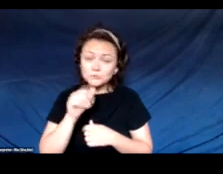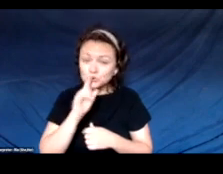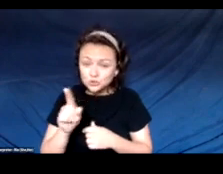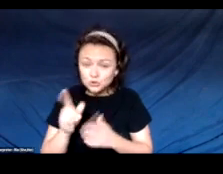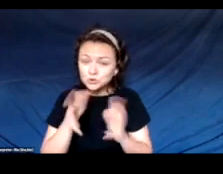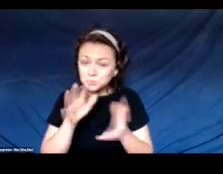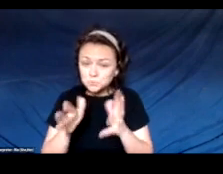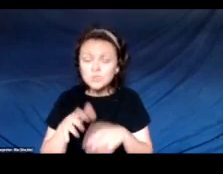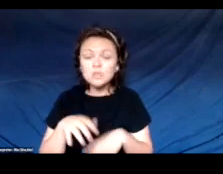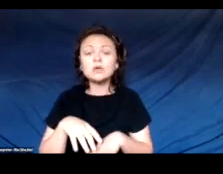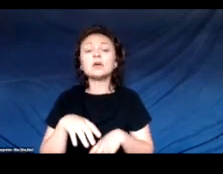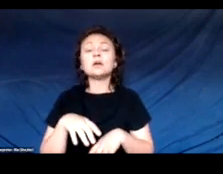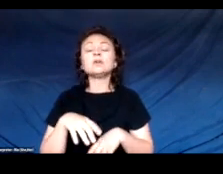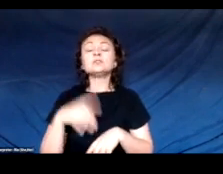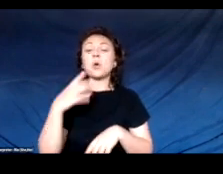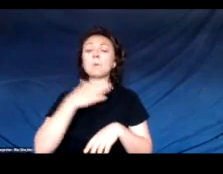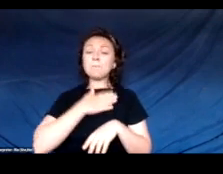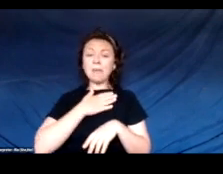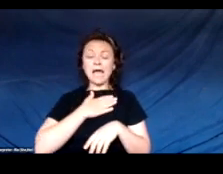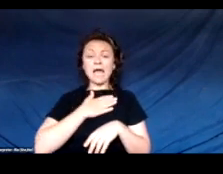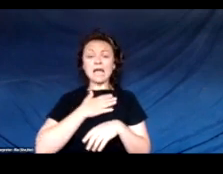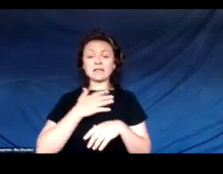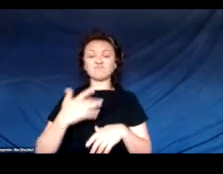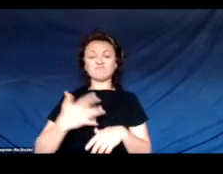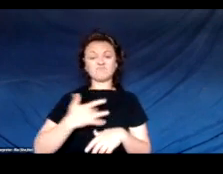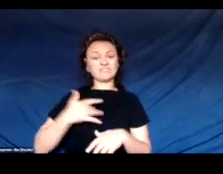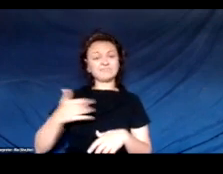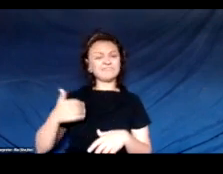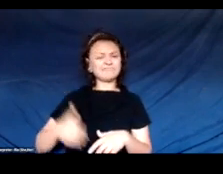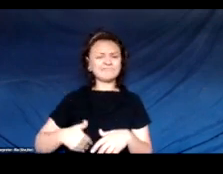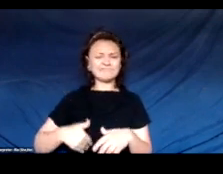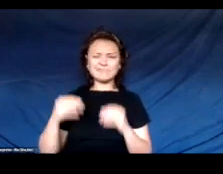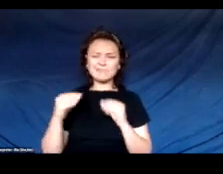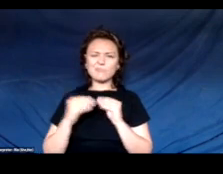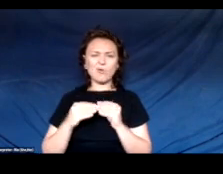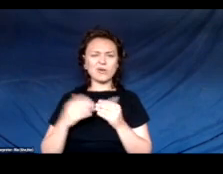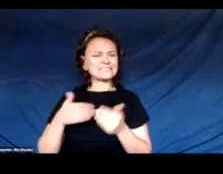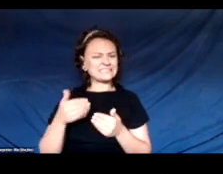it's more convenient and more feasible to help him